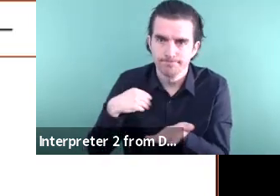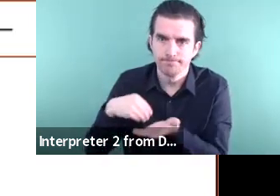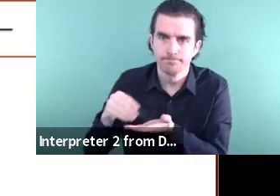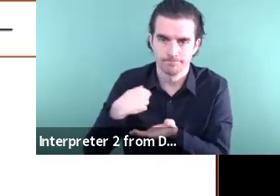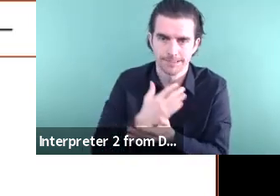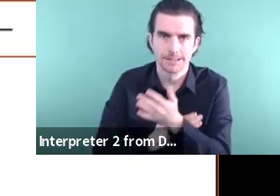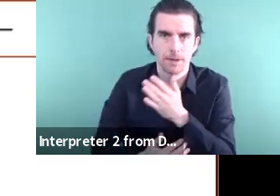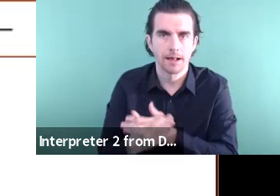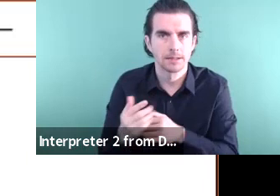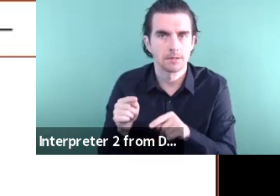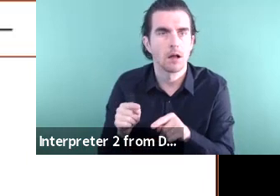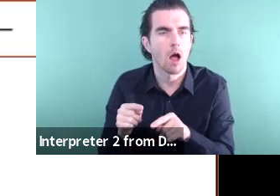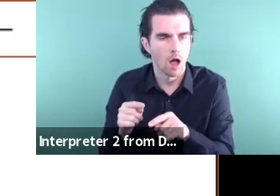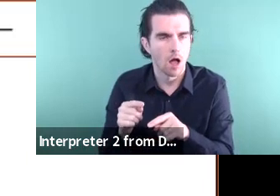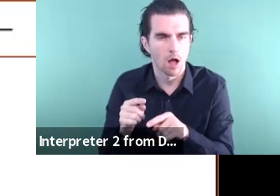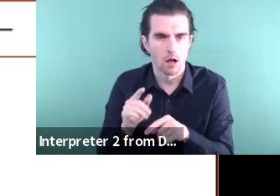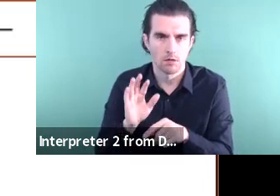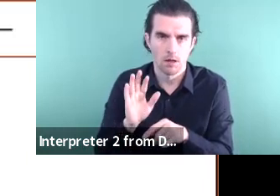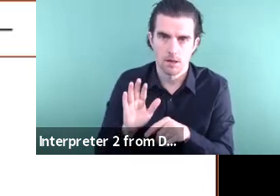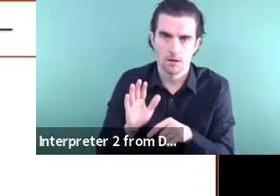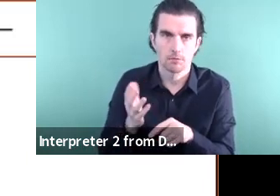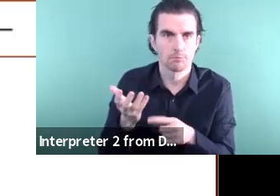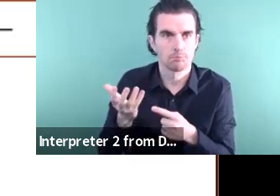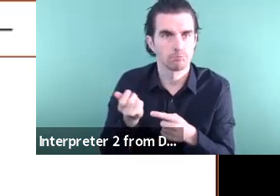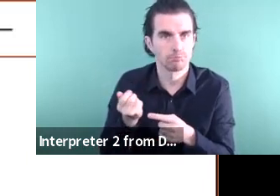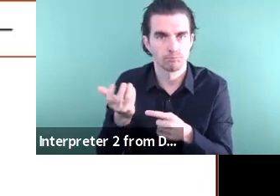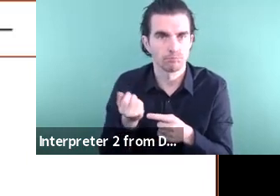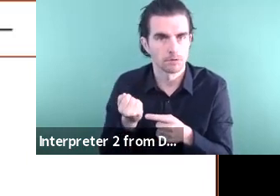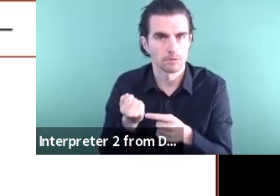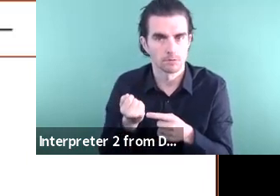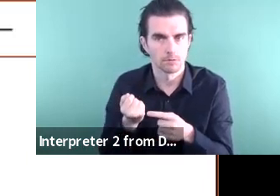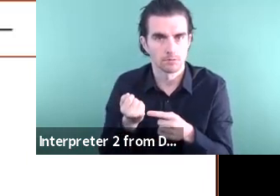a higher level of support than if we didn't include the disability extra cost.